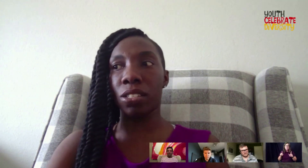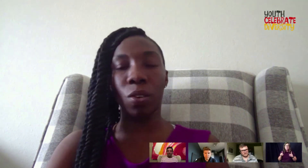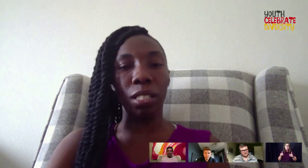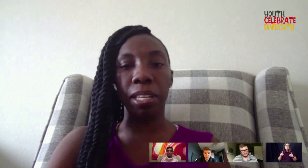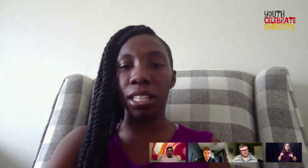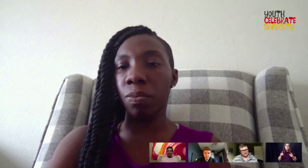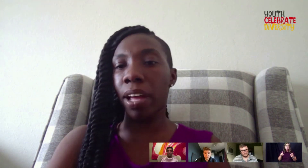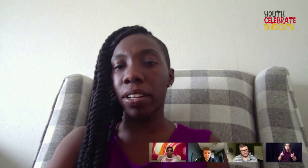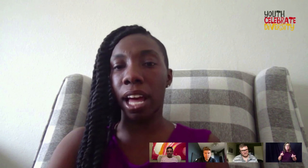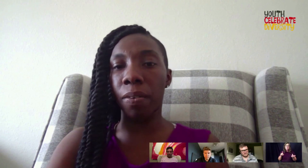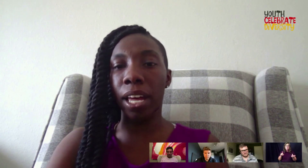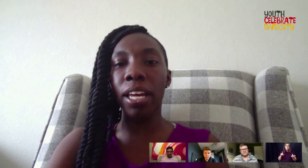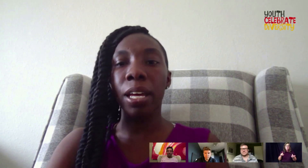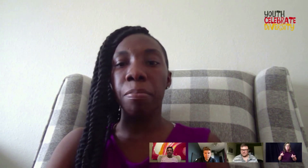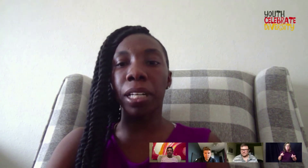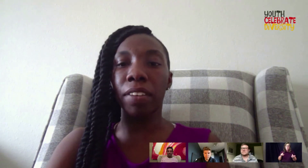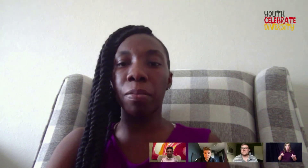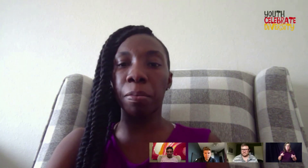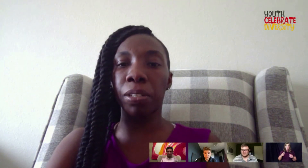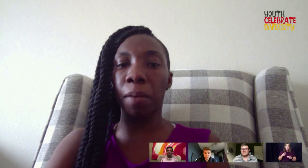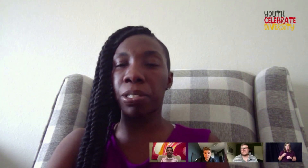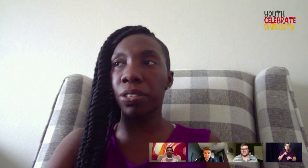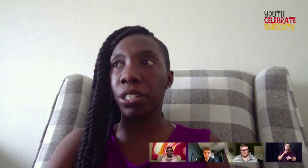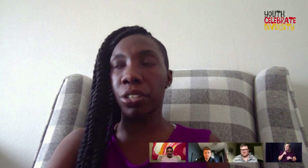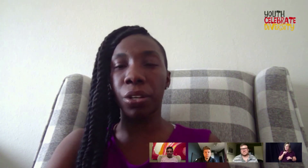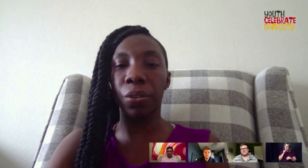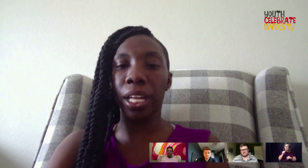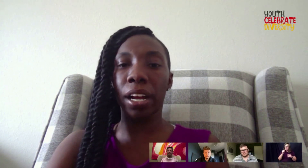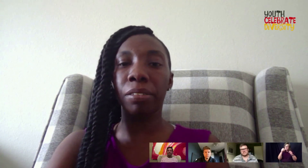is going to be this way or that way but giving people an opportunity to show you who they are